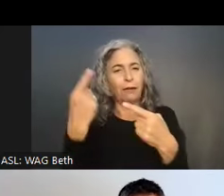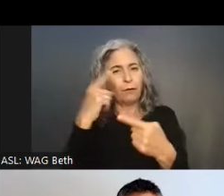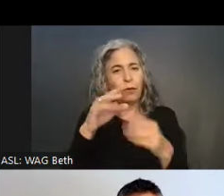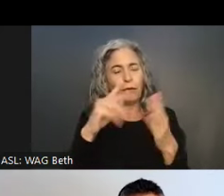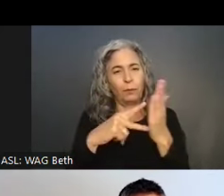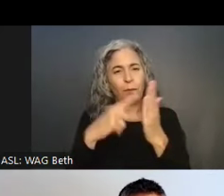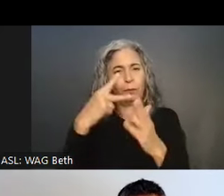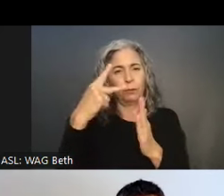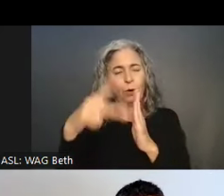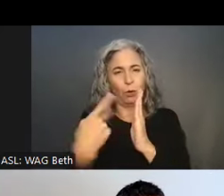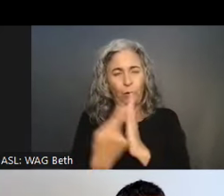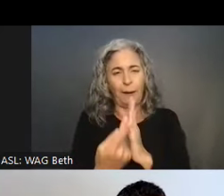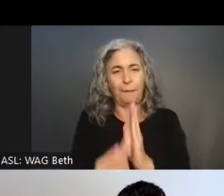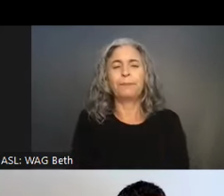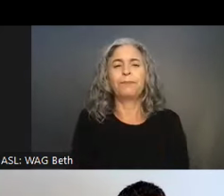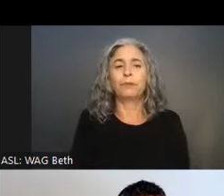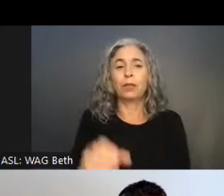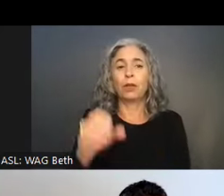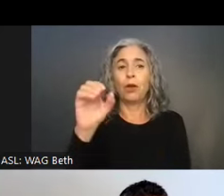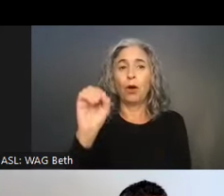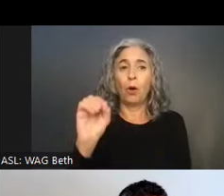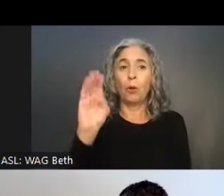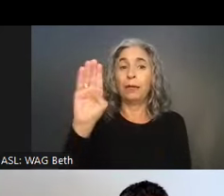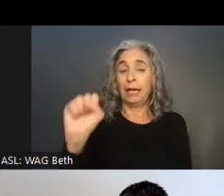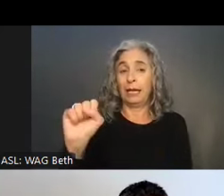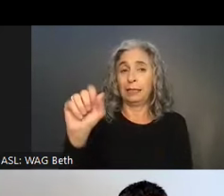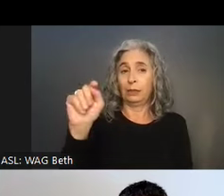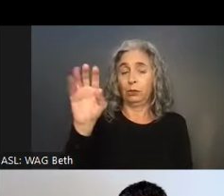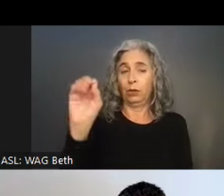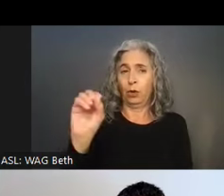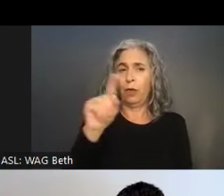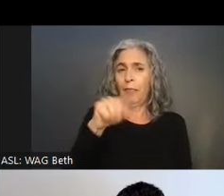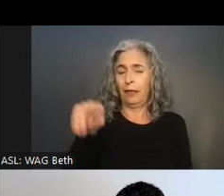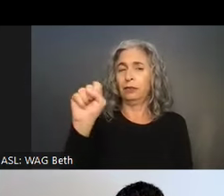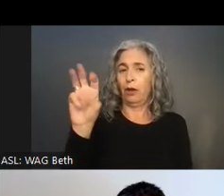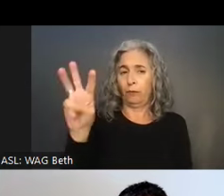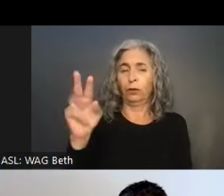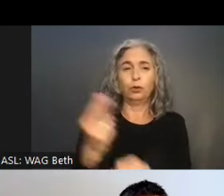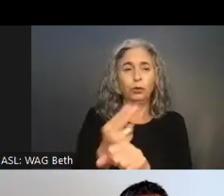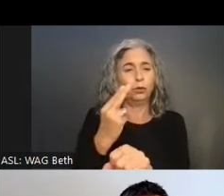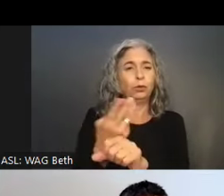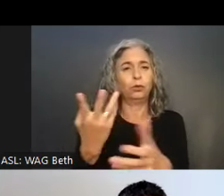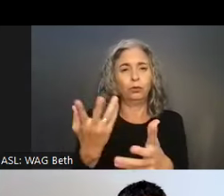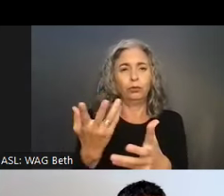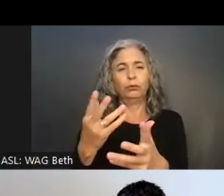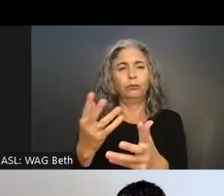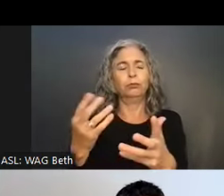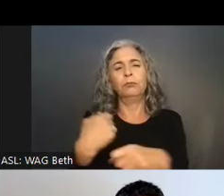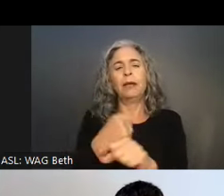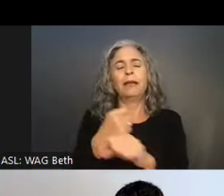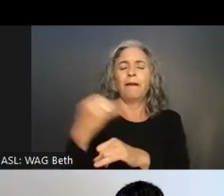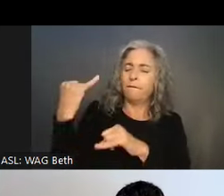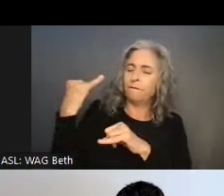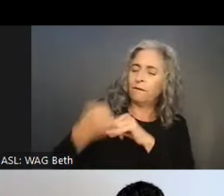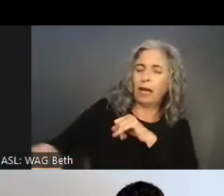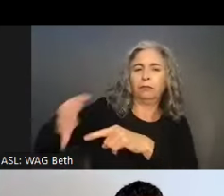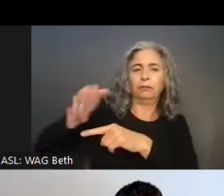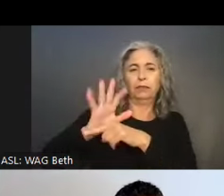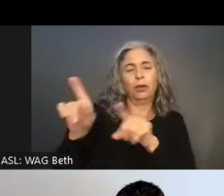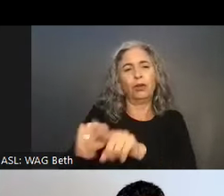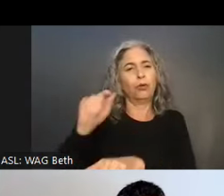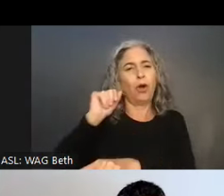OBS studio is software that you use to compose a final video and audio program. And then broadcast